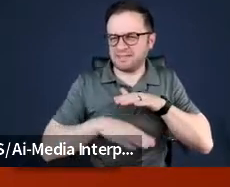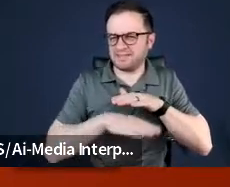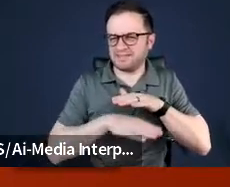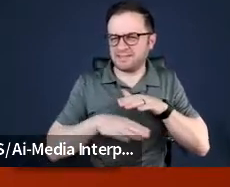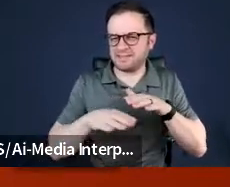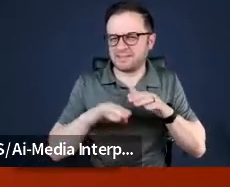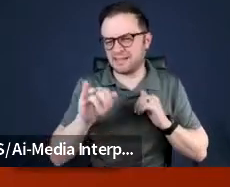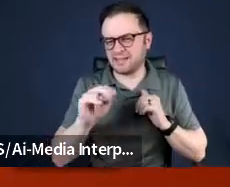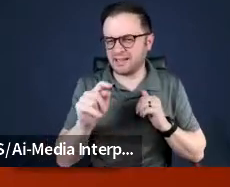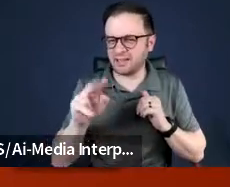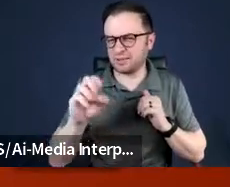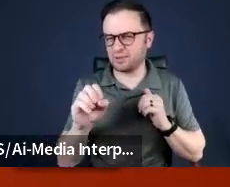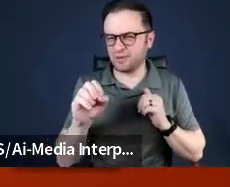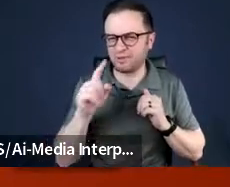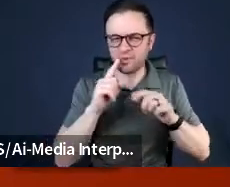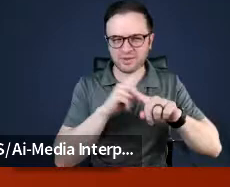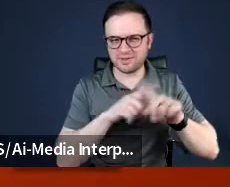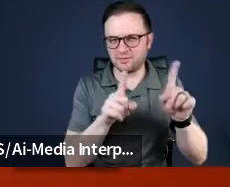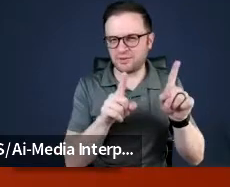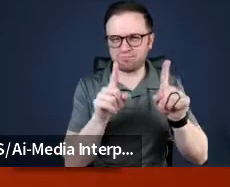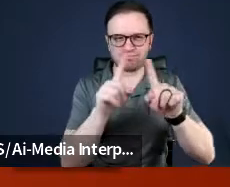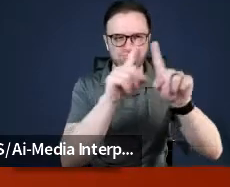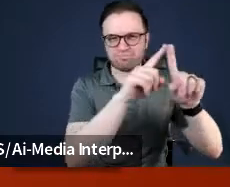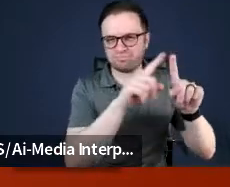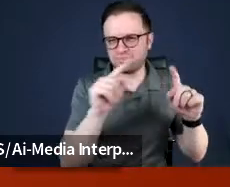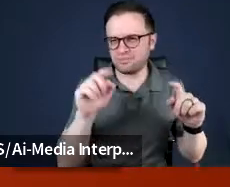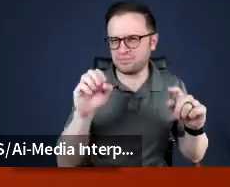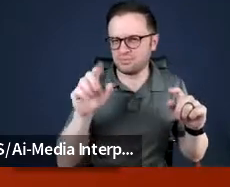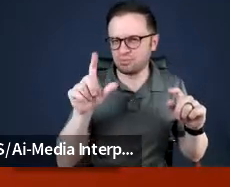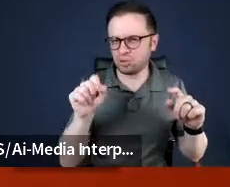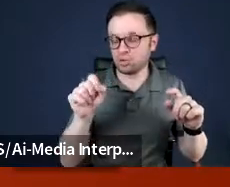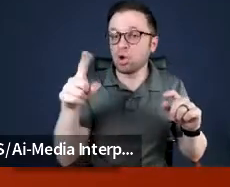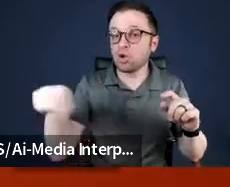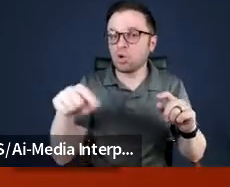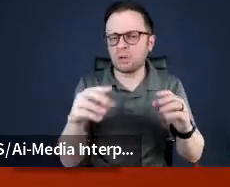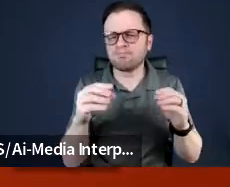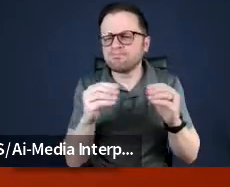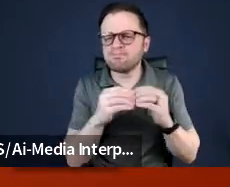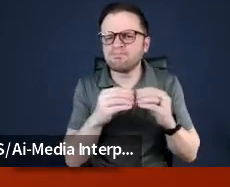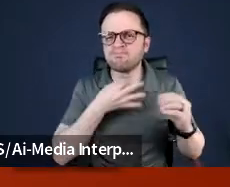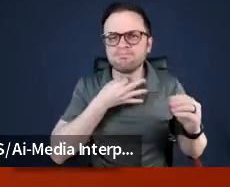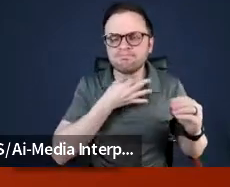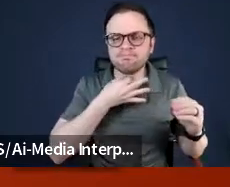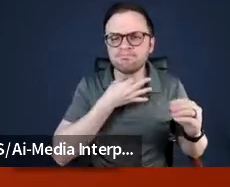an introduction to get your feet wet, it was a quick look at a couple of different testing tools,